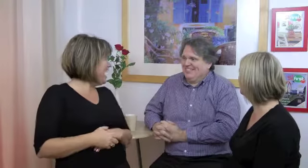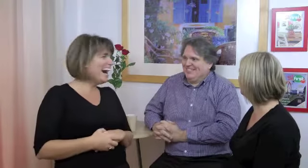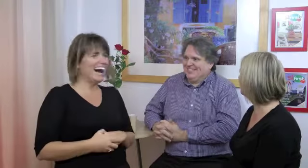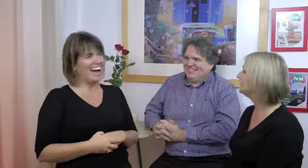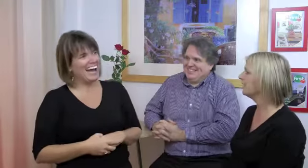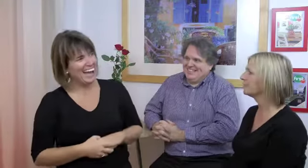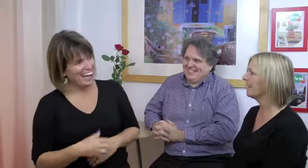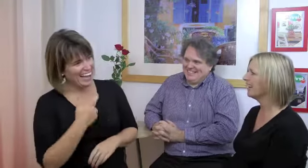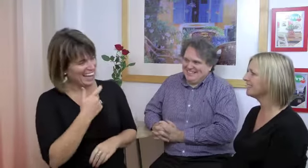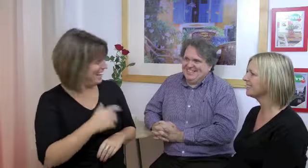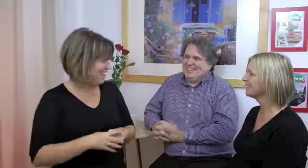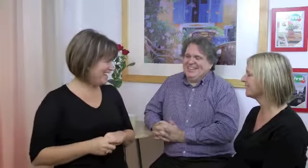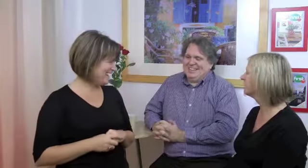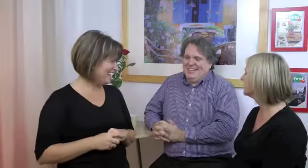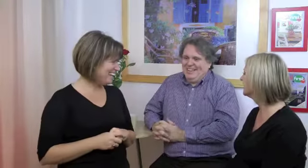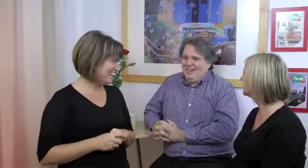them in after that.